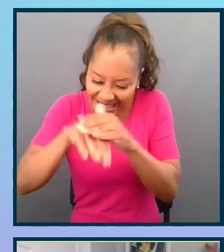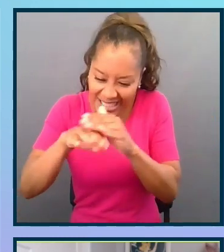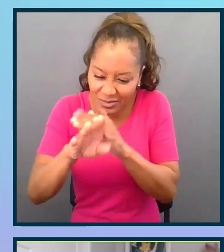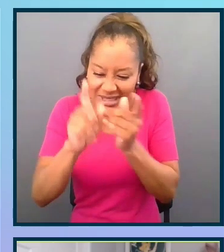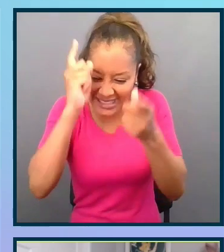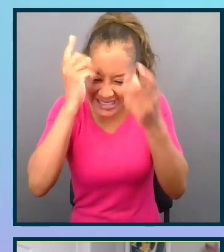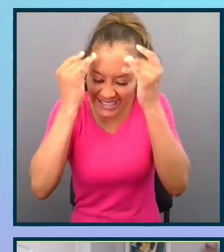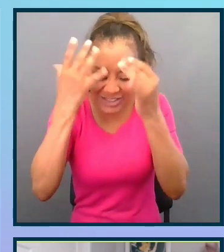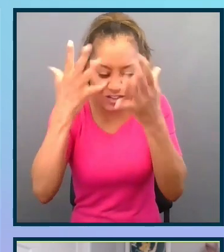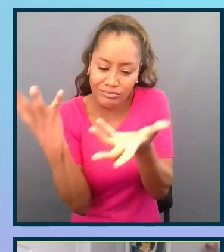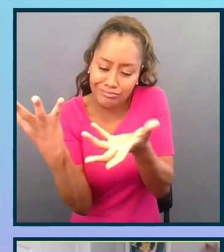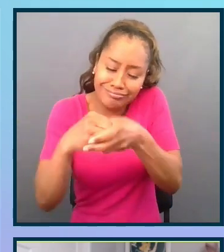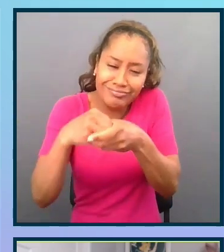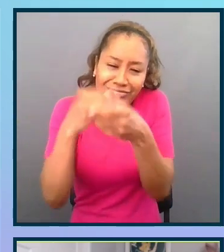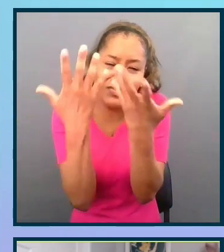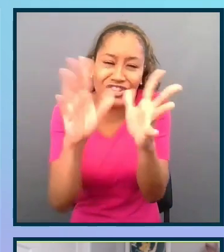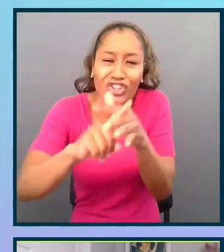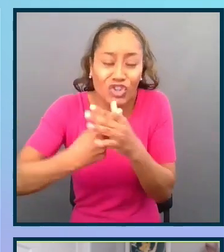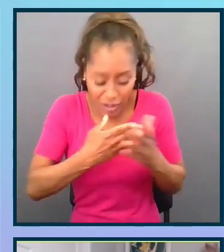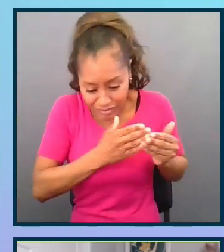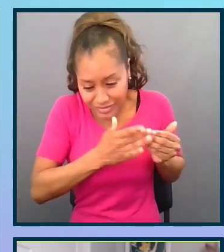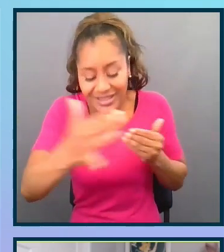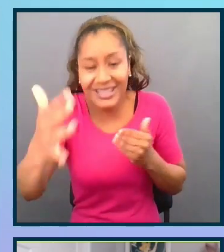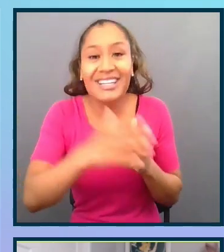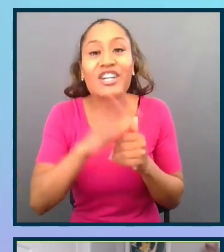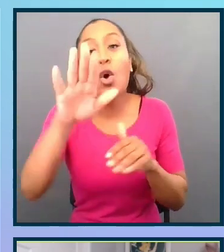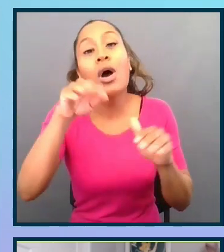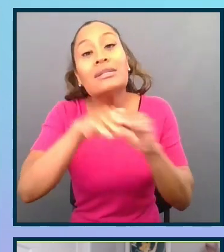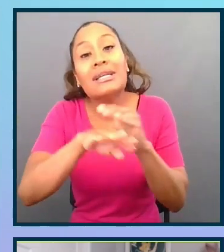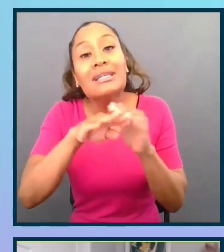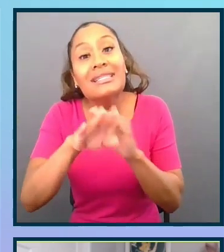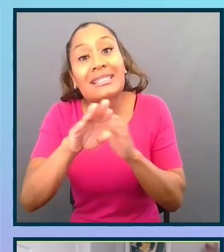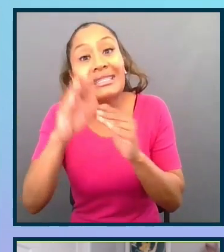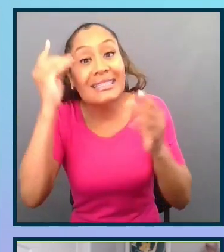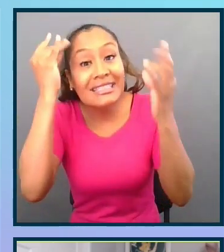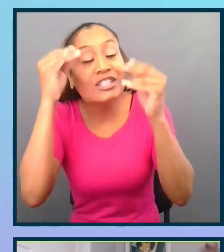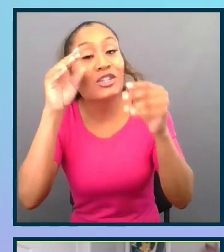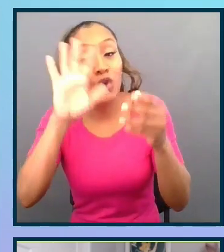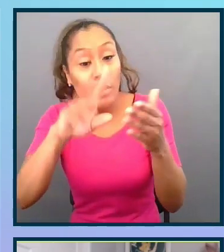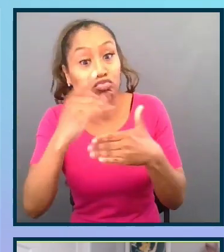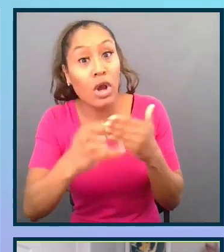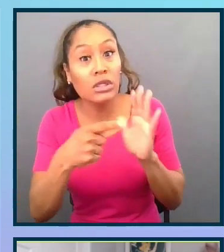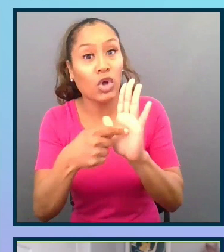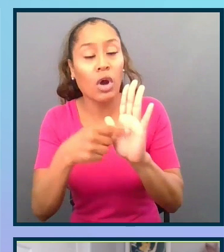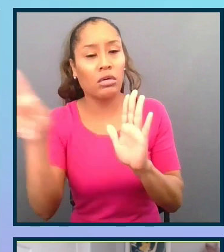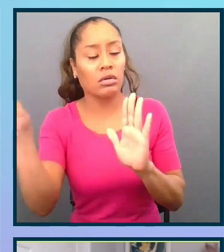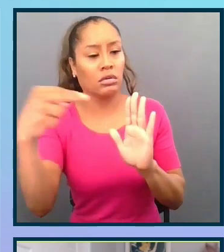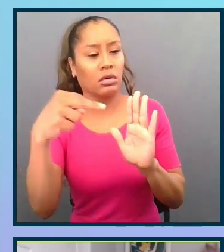Including accessibility considerations in your projects too will start to show that you have a unique skillset